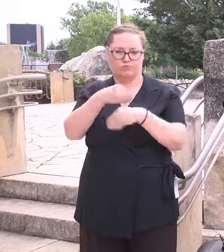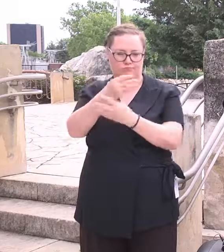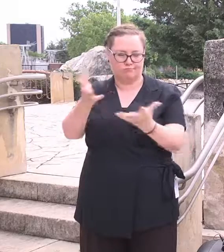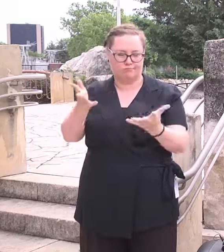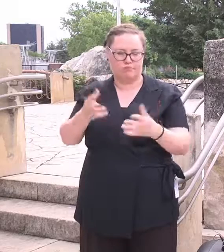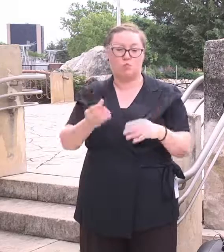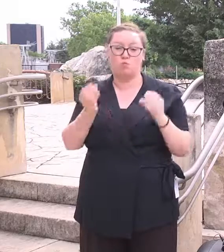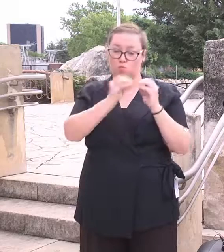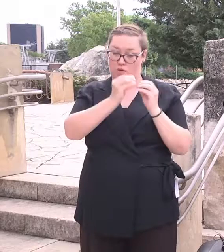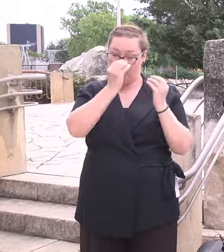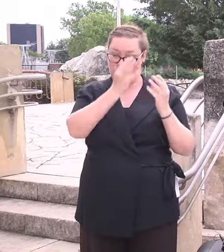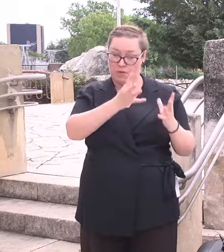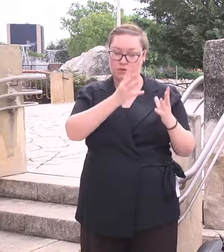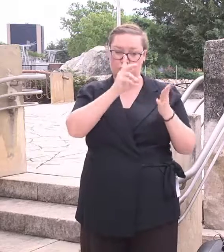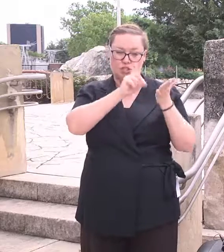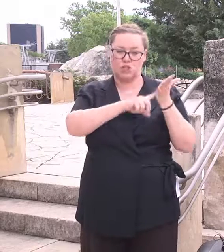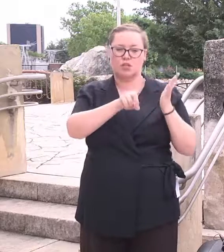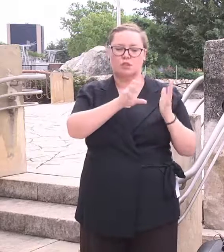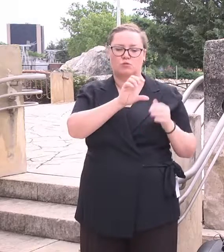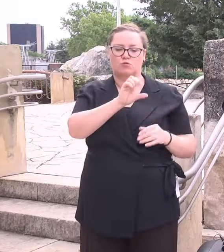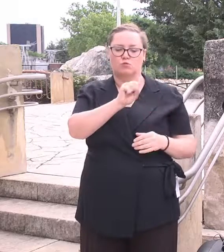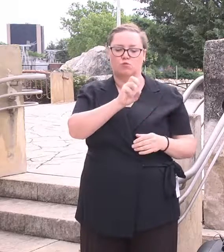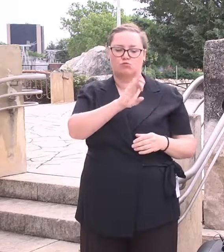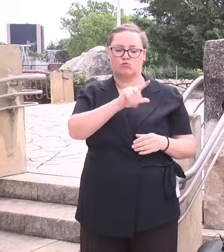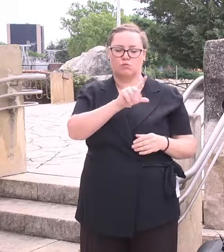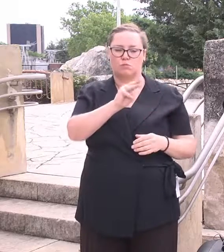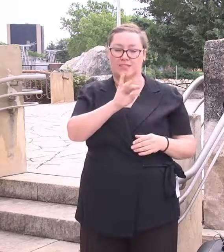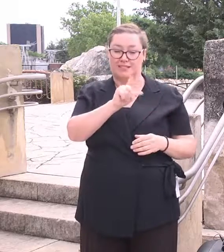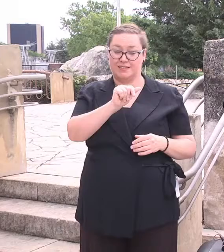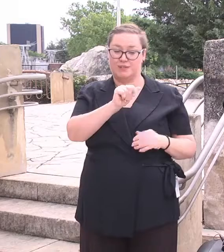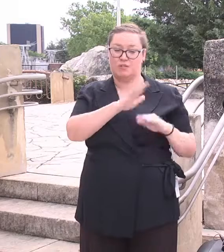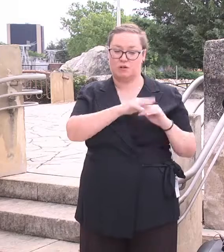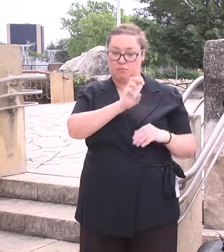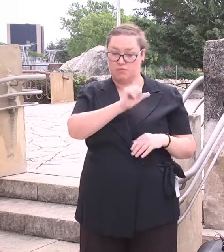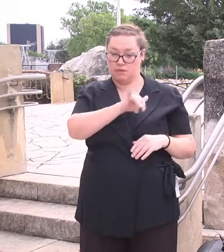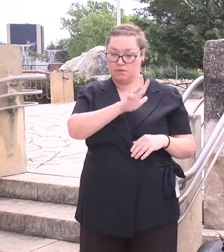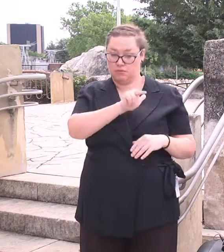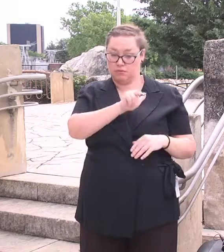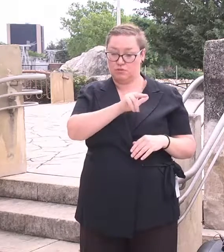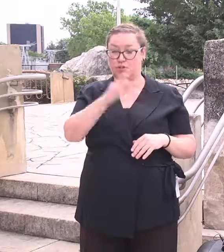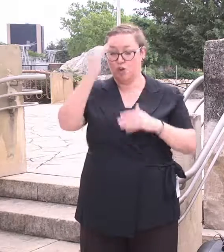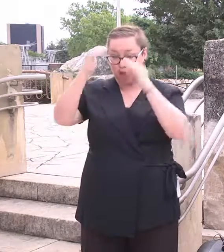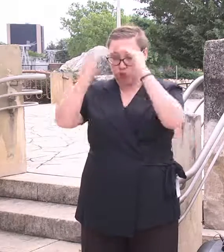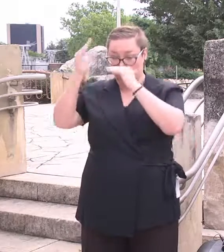on our social media platforms May 23rd and adults who complete their challenge will receive pickle